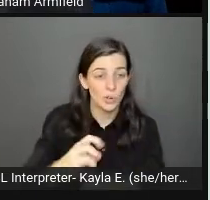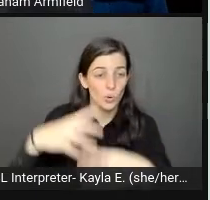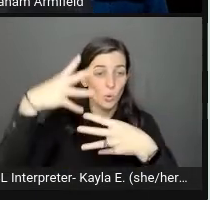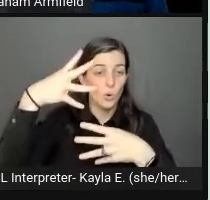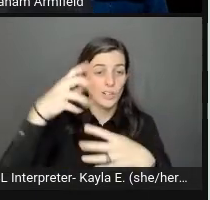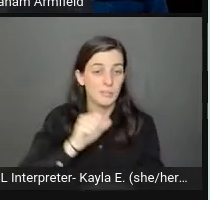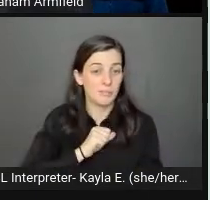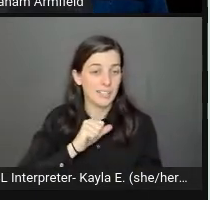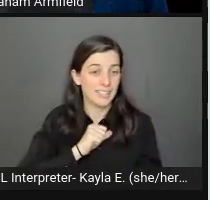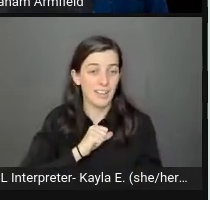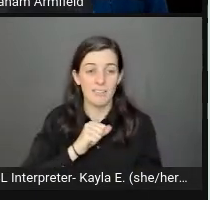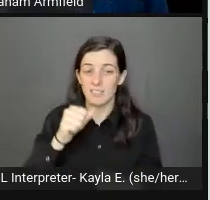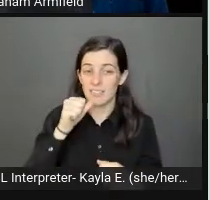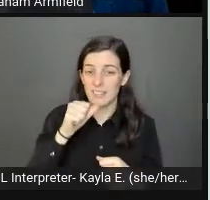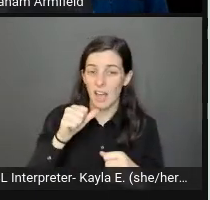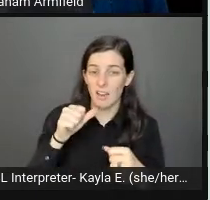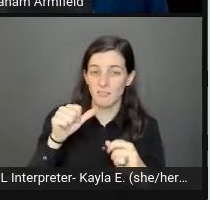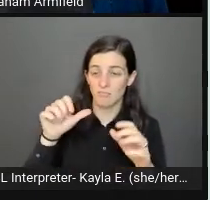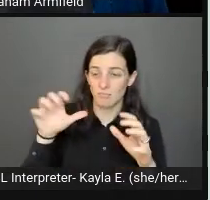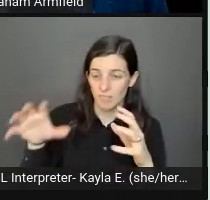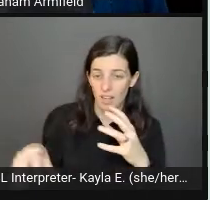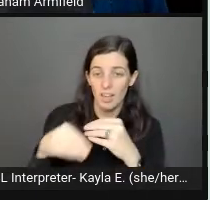and details, this is exactly how I would do it.